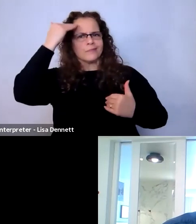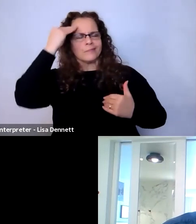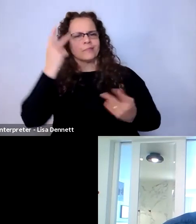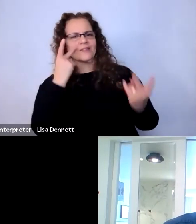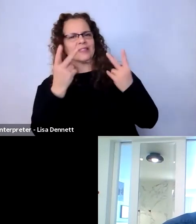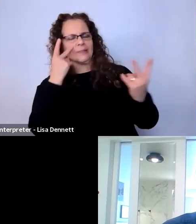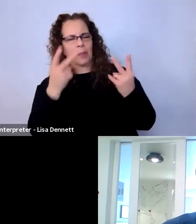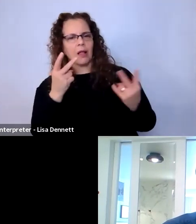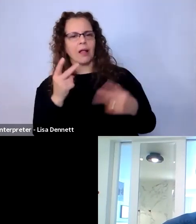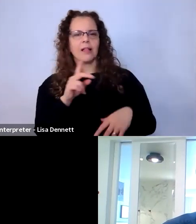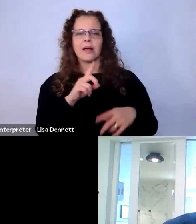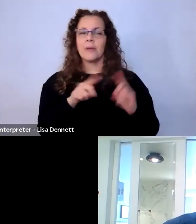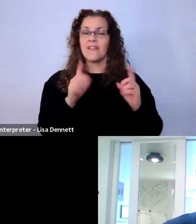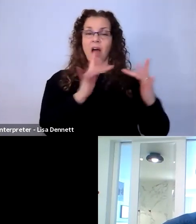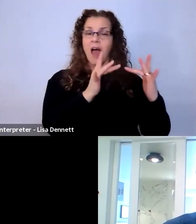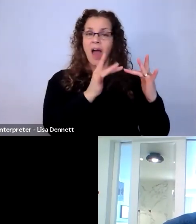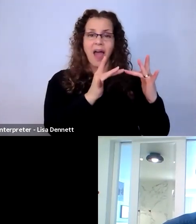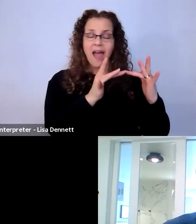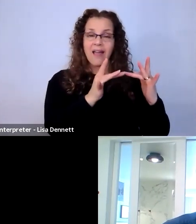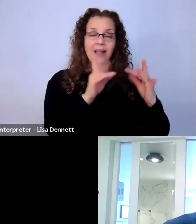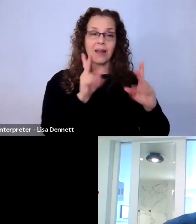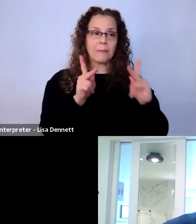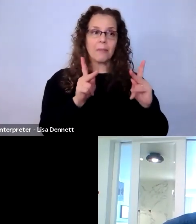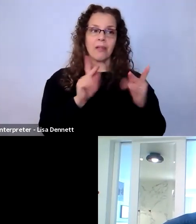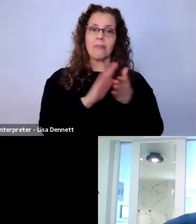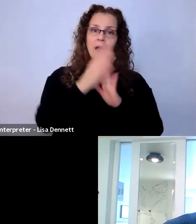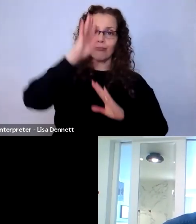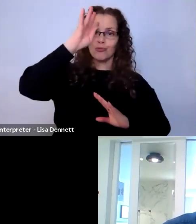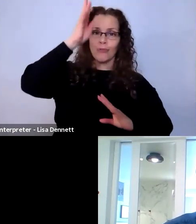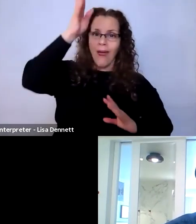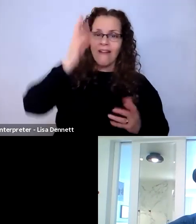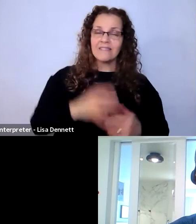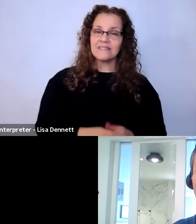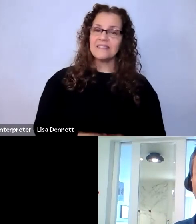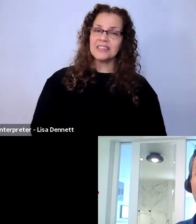But even even online people found creative ways to do things as well, so that's awesome.